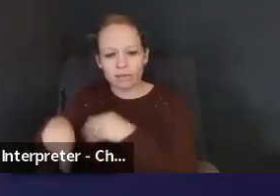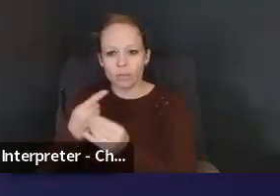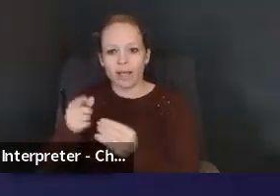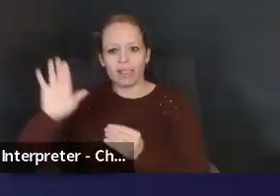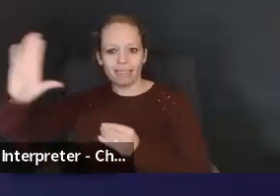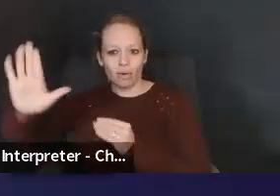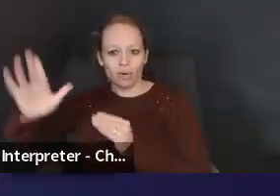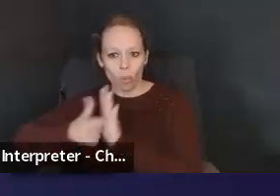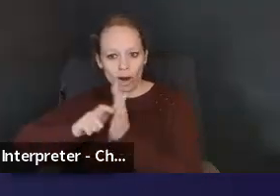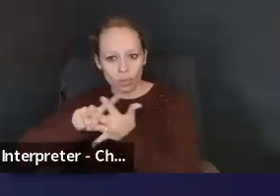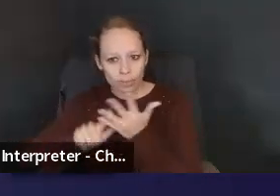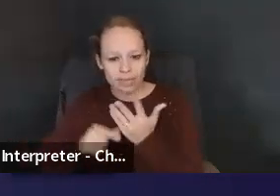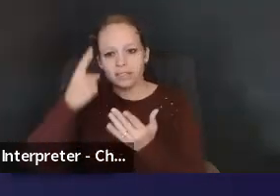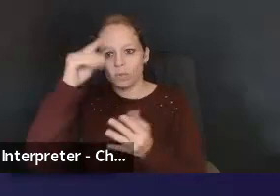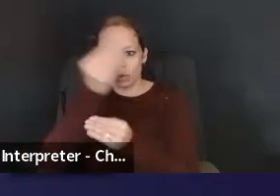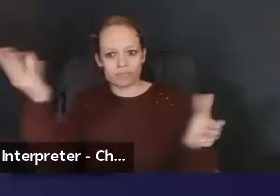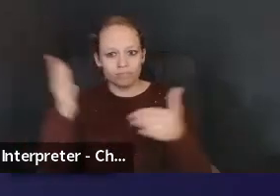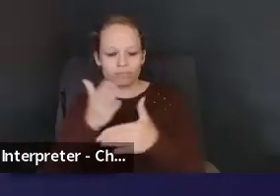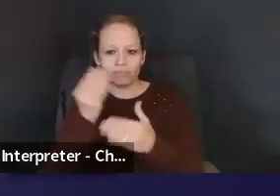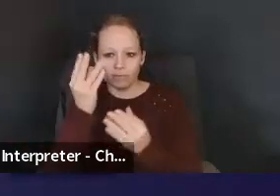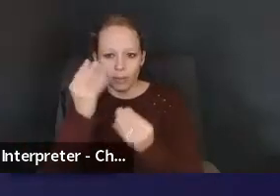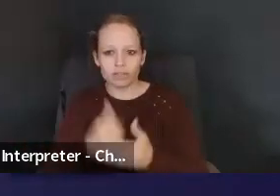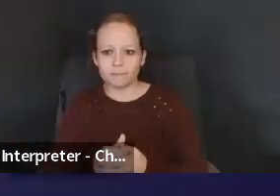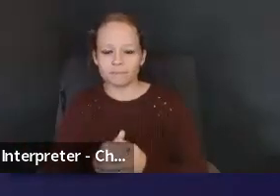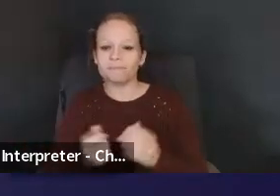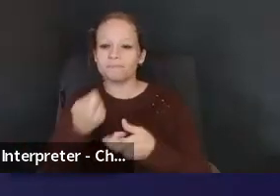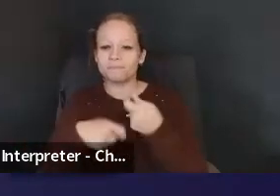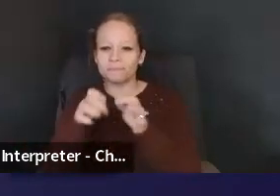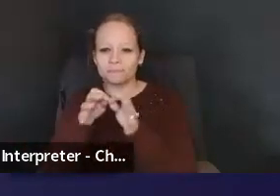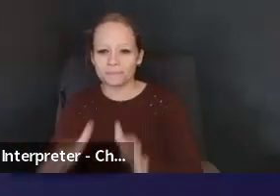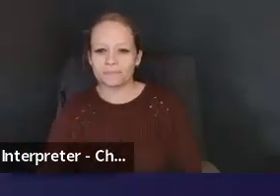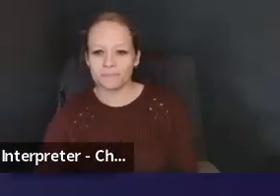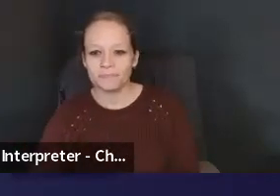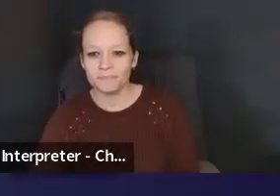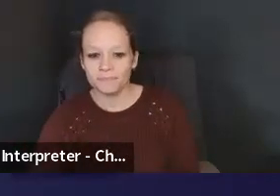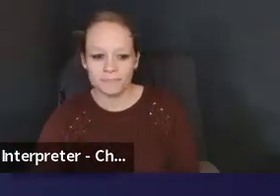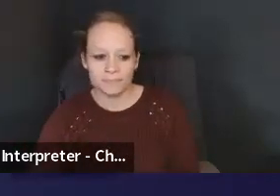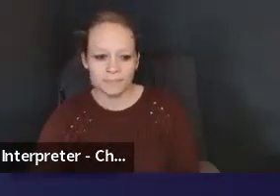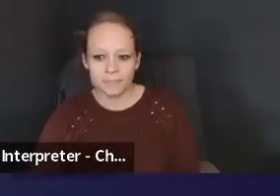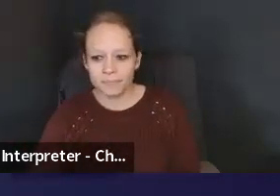terms of dissemination. Dr. Rumrill: I've heard, I heard someone once say that in this dissemination